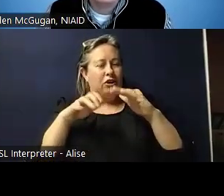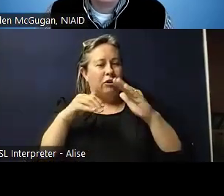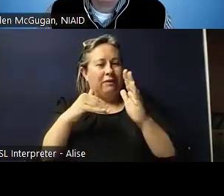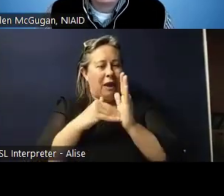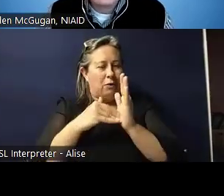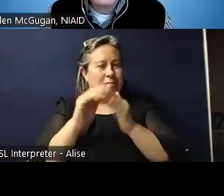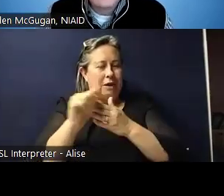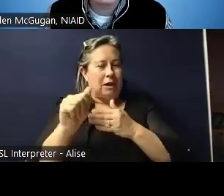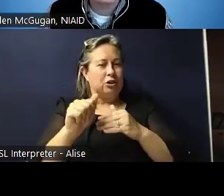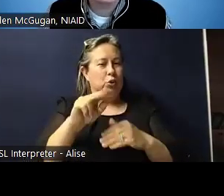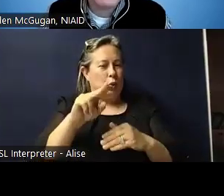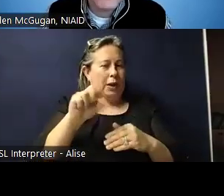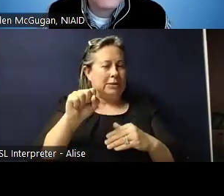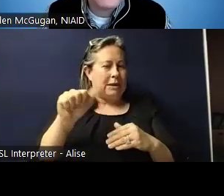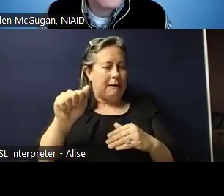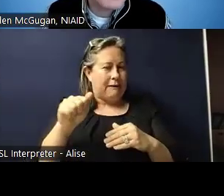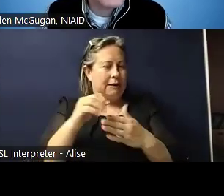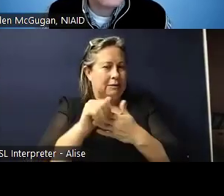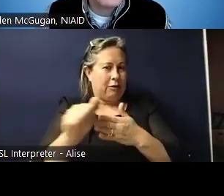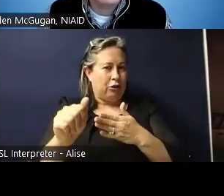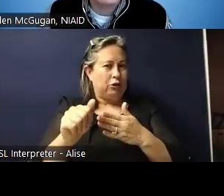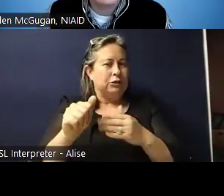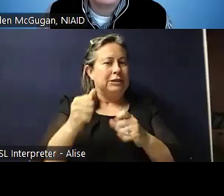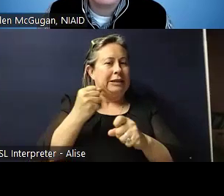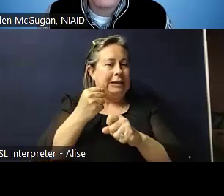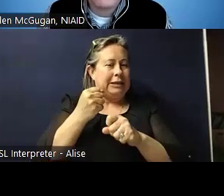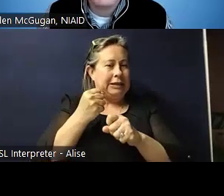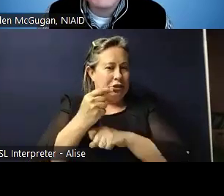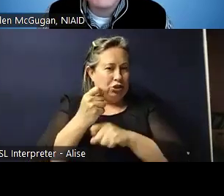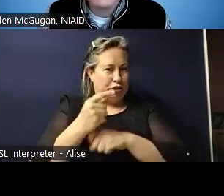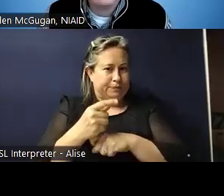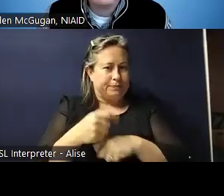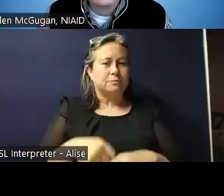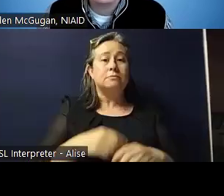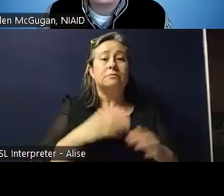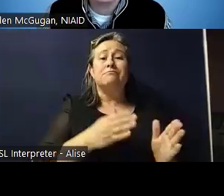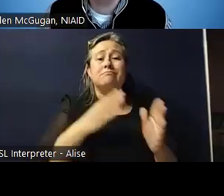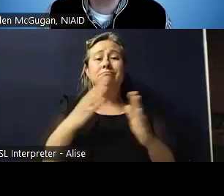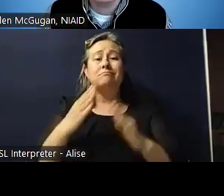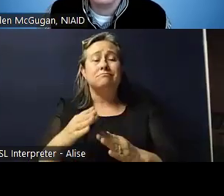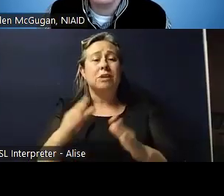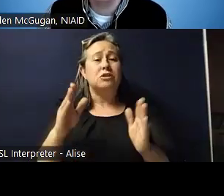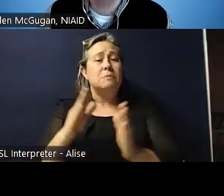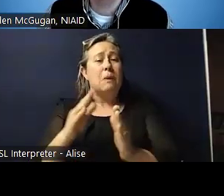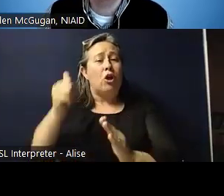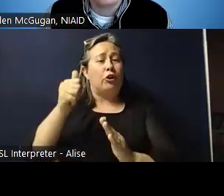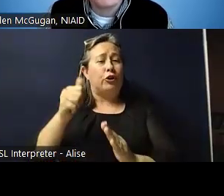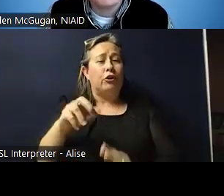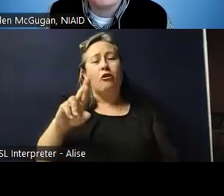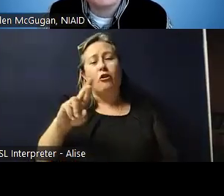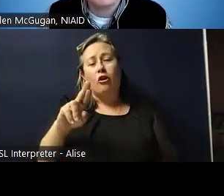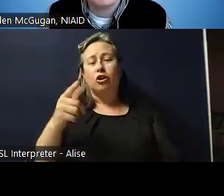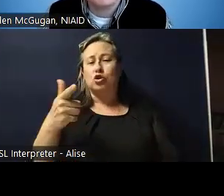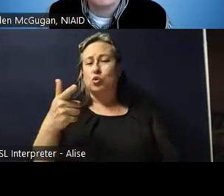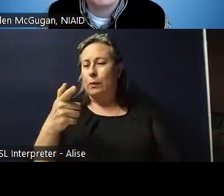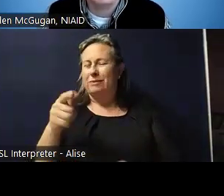But we also have these smaller grant programs like the R21. So these are for newer exploratory type programs,